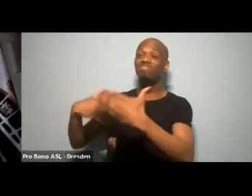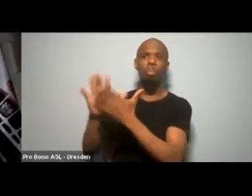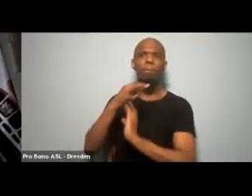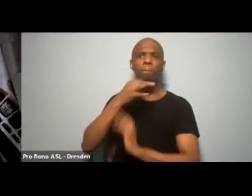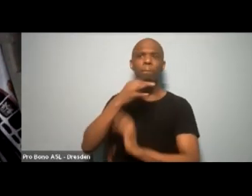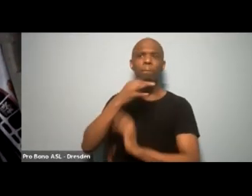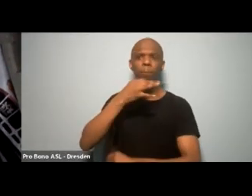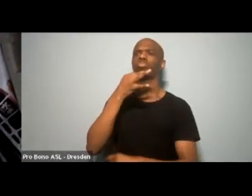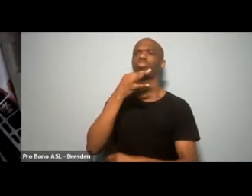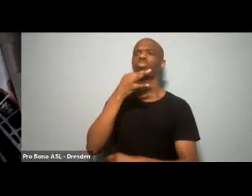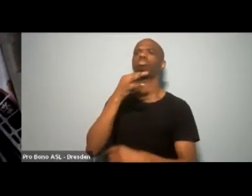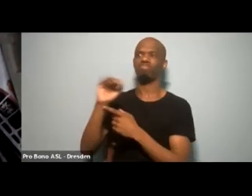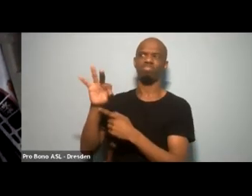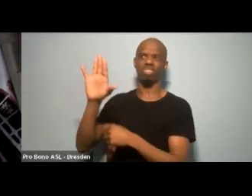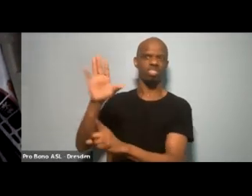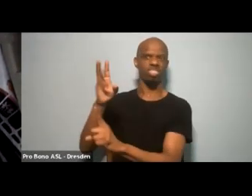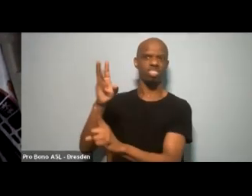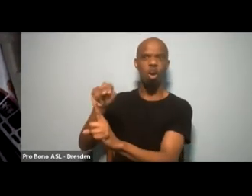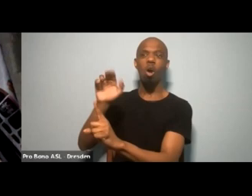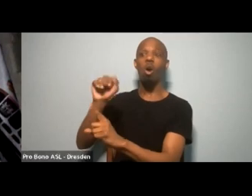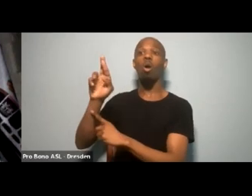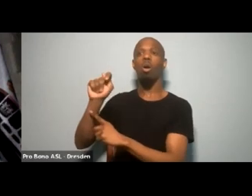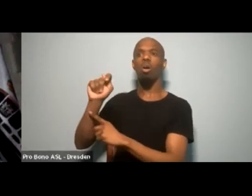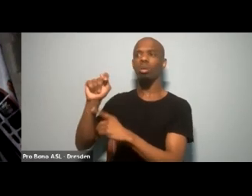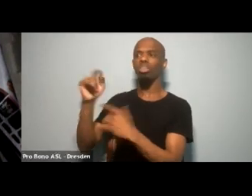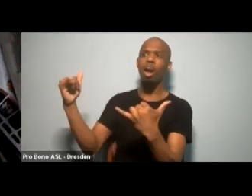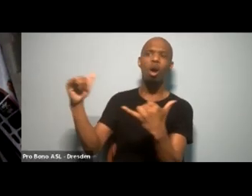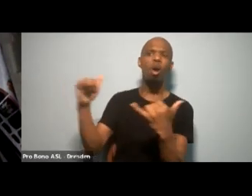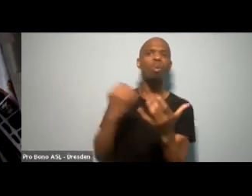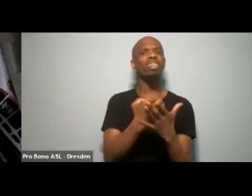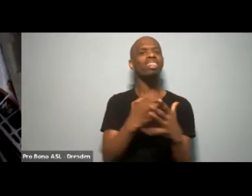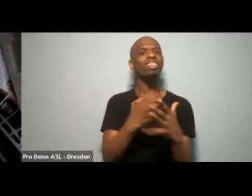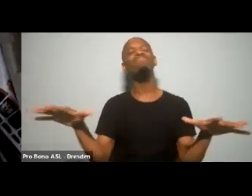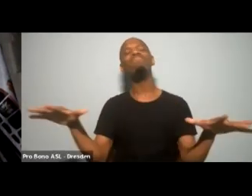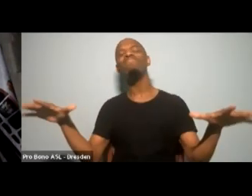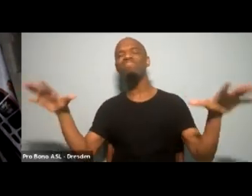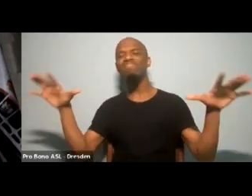of his existence and can also become employer of labor.